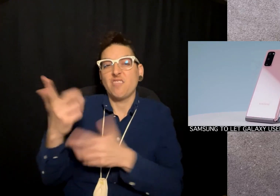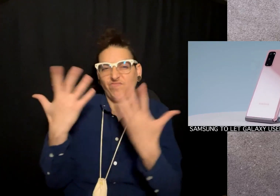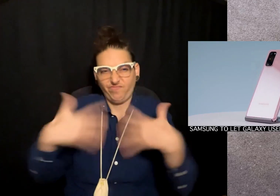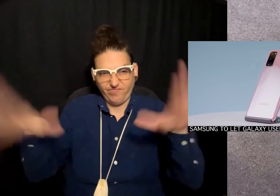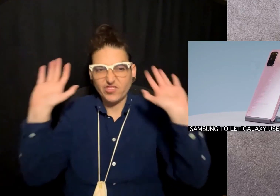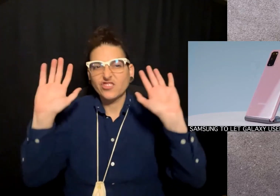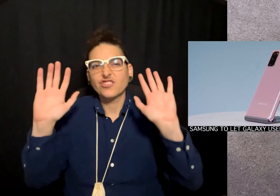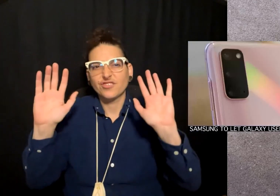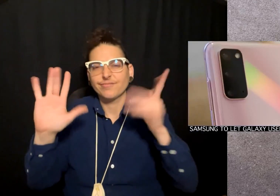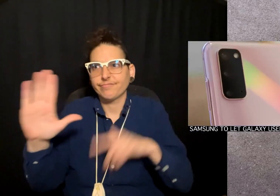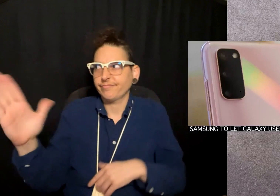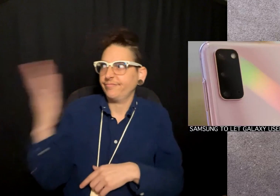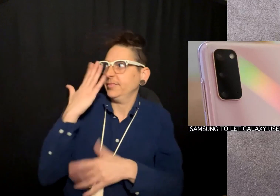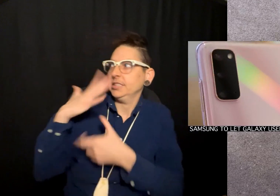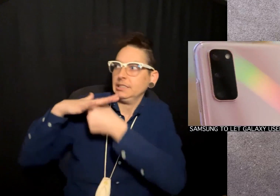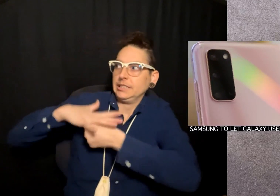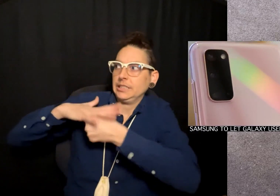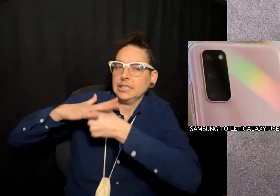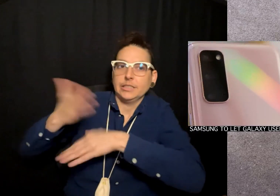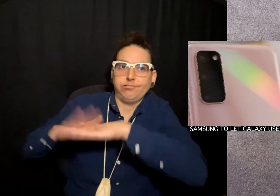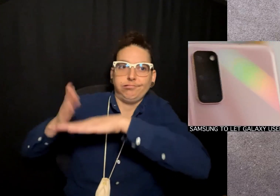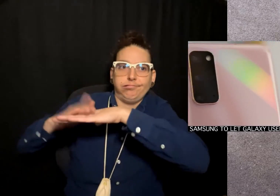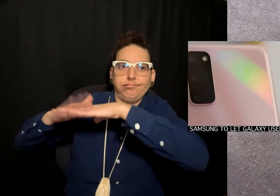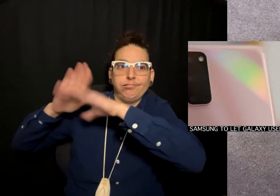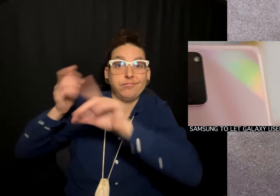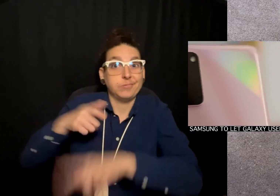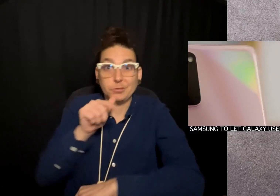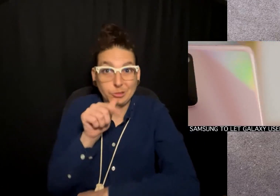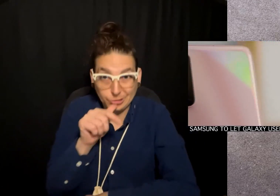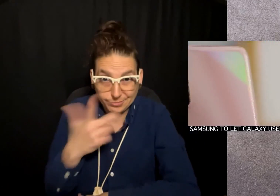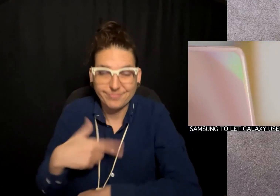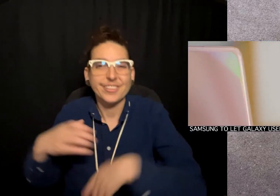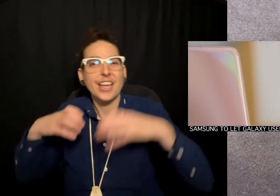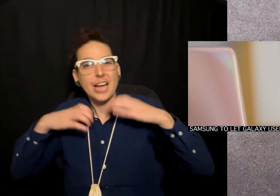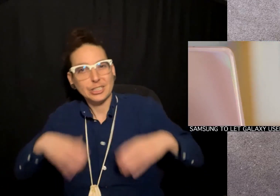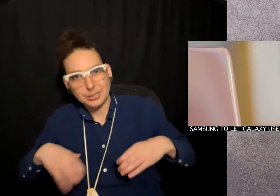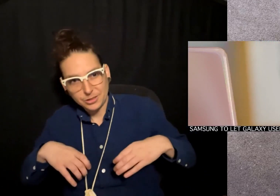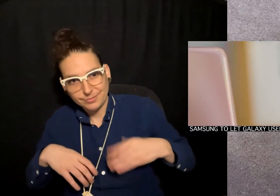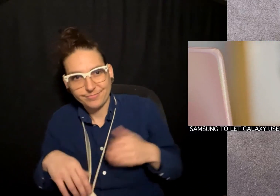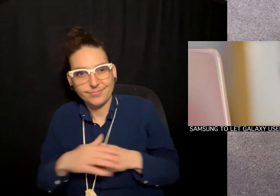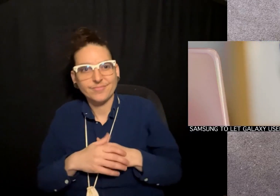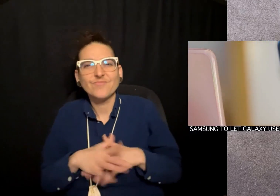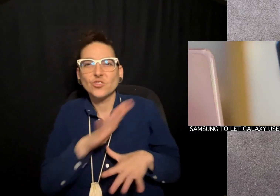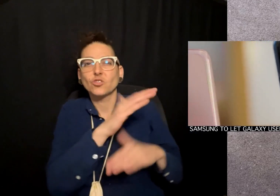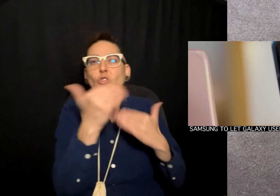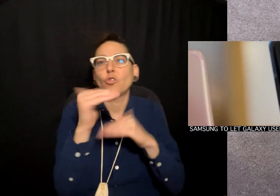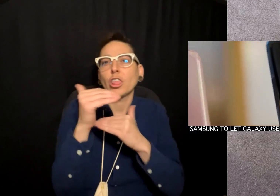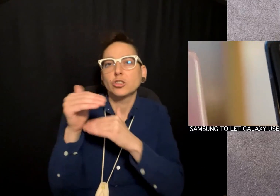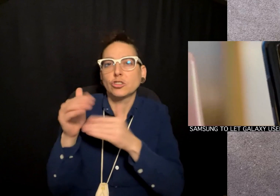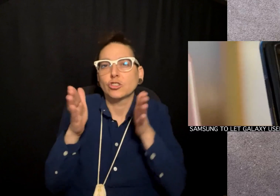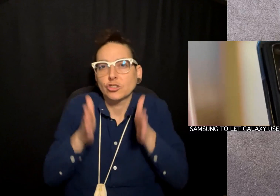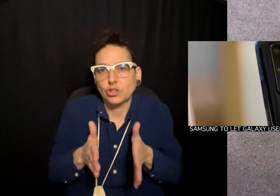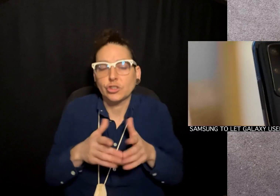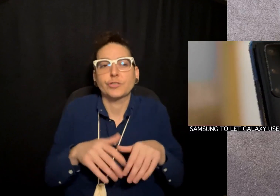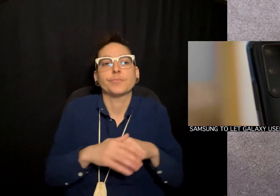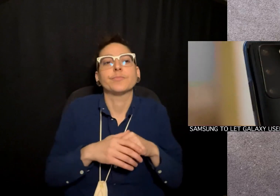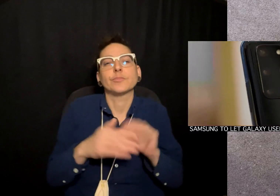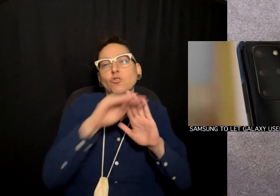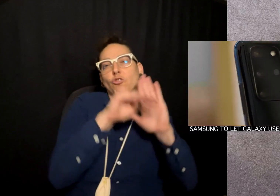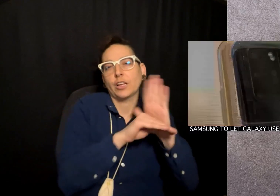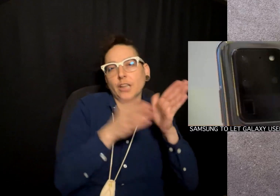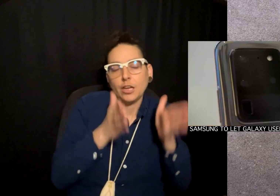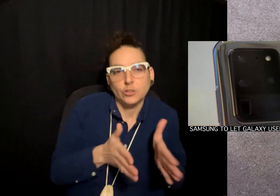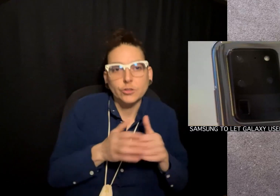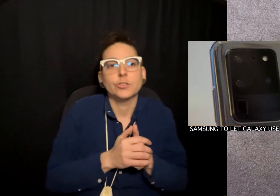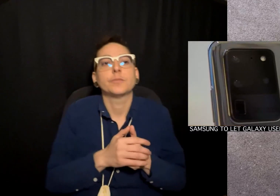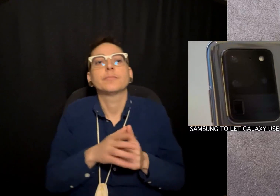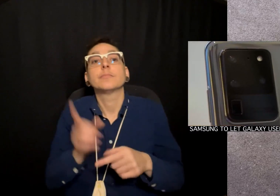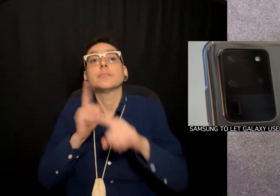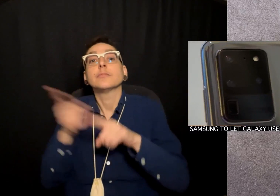for years Apple and Samsung have faced mounting pressure from consumers regulators and even